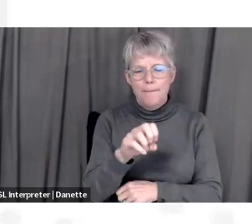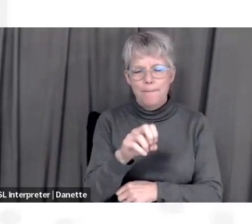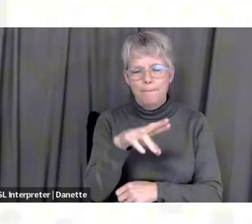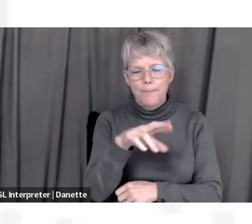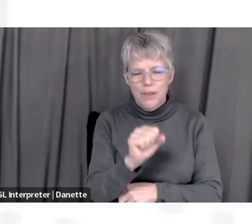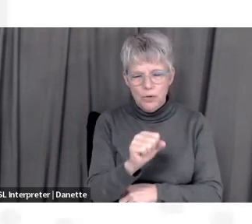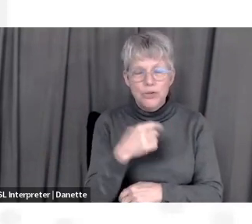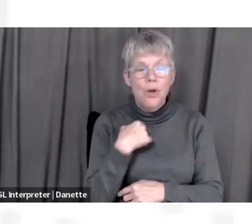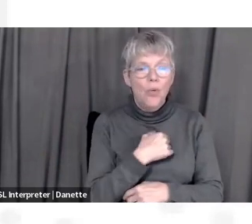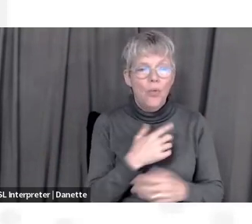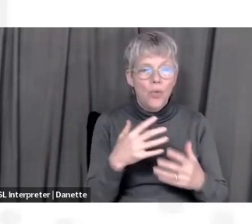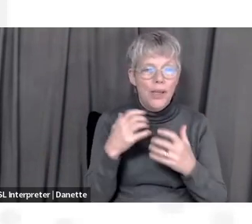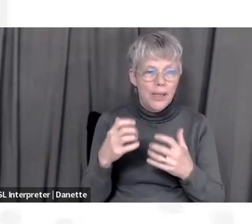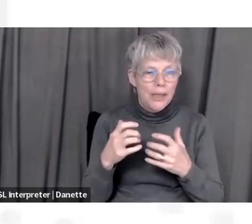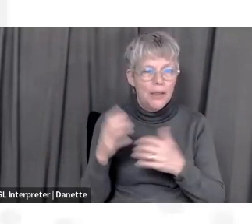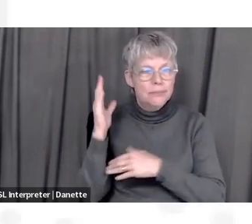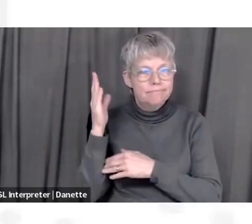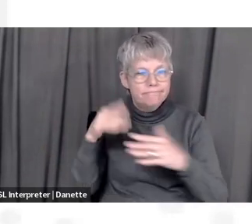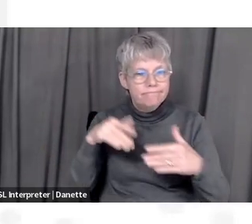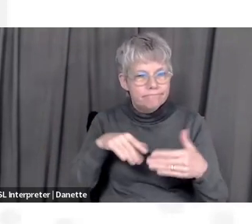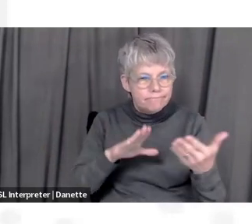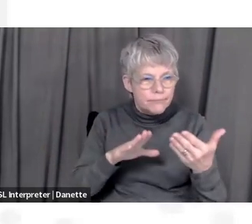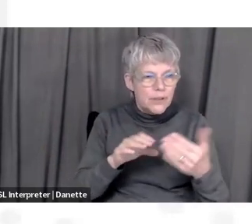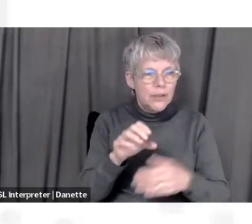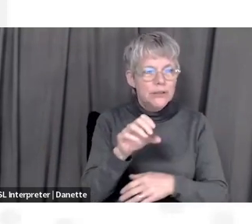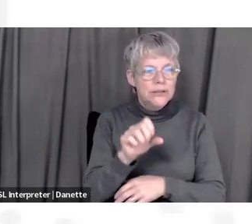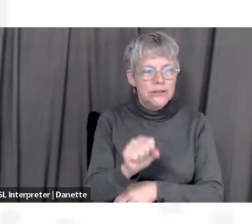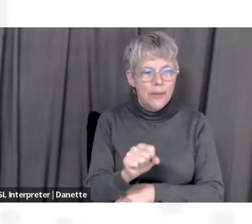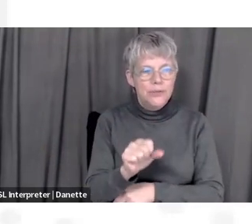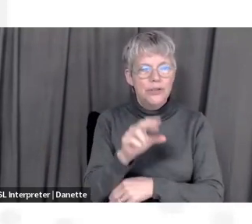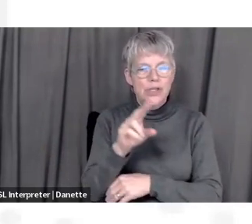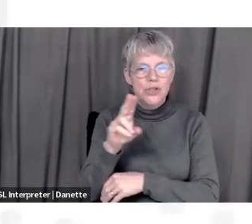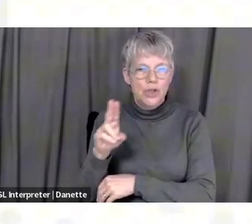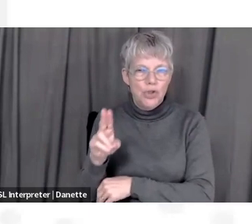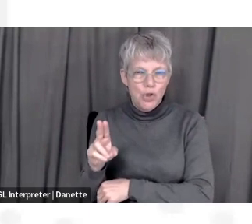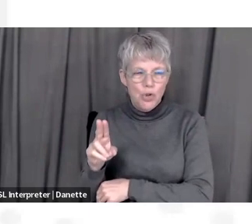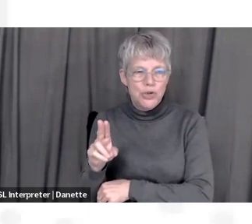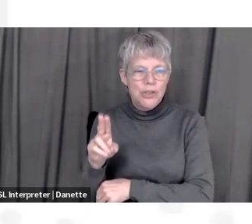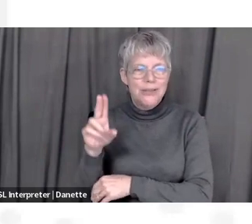Our mission is to address the individual and societal crisis of substance use disorder.